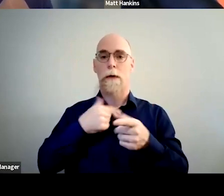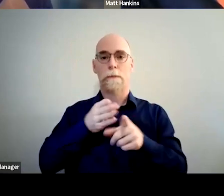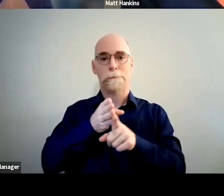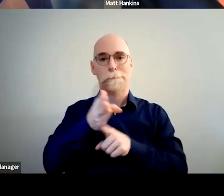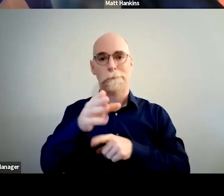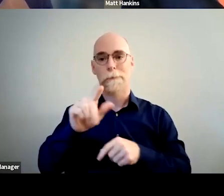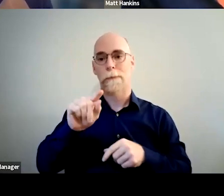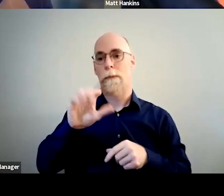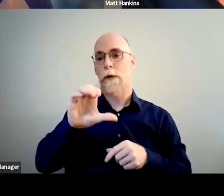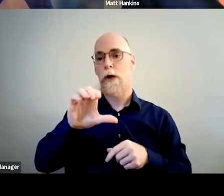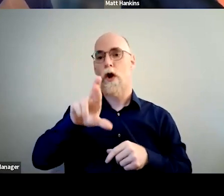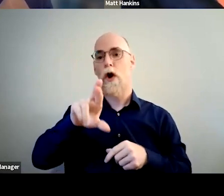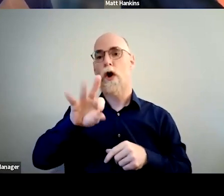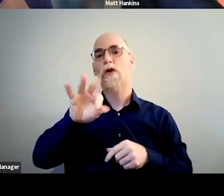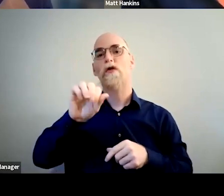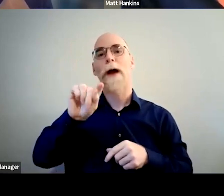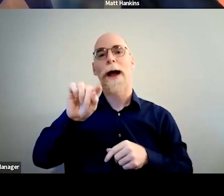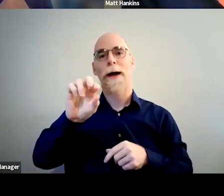all around interesting guy. Jackson Gilman-Forlini (00:07:45):